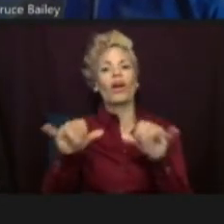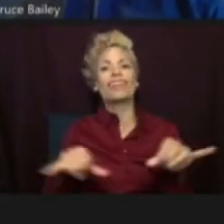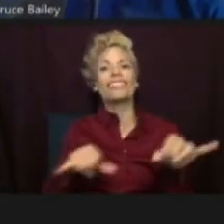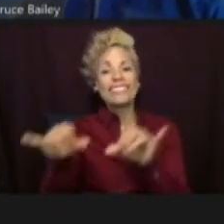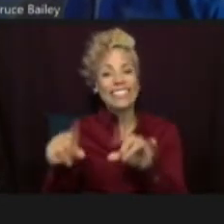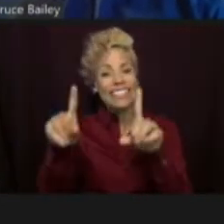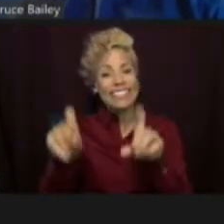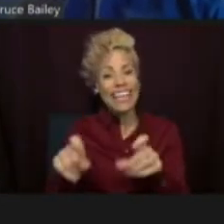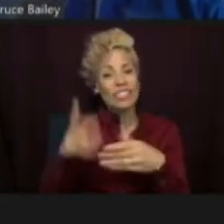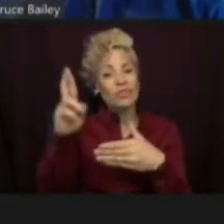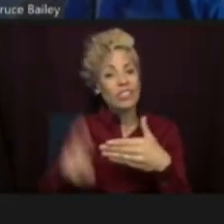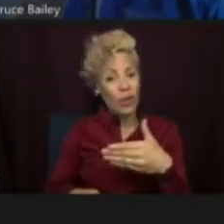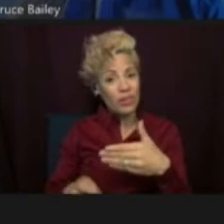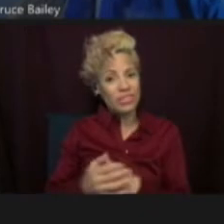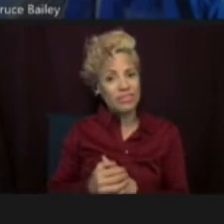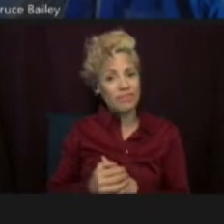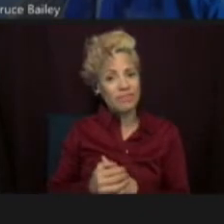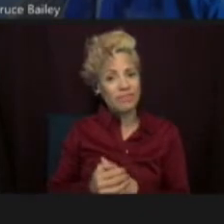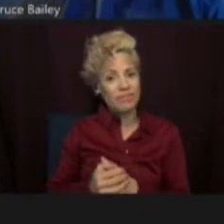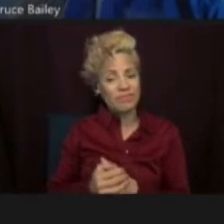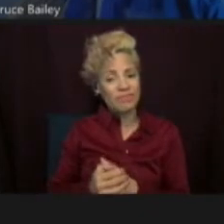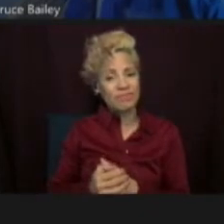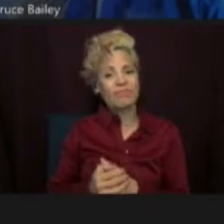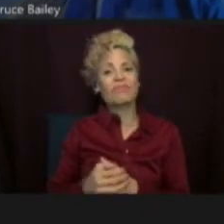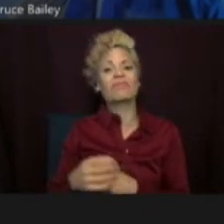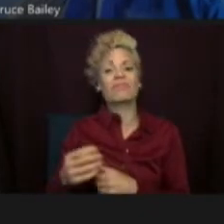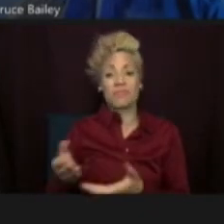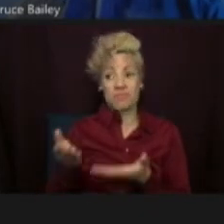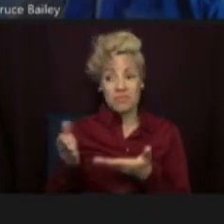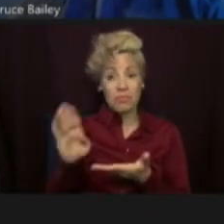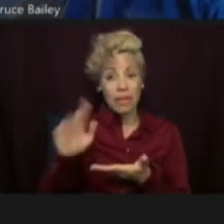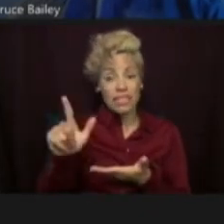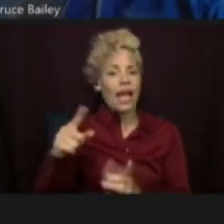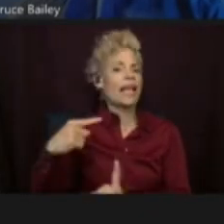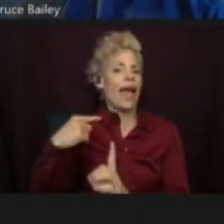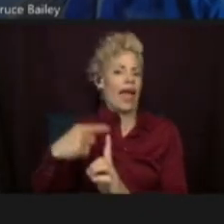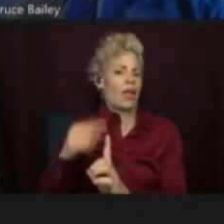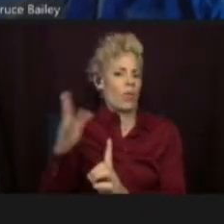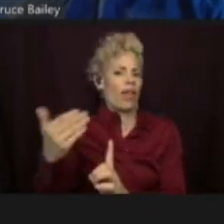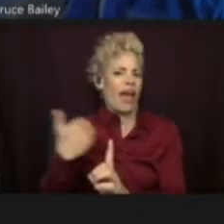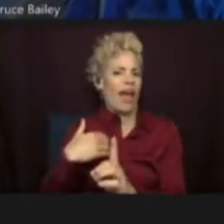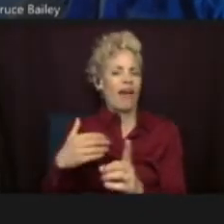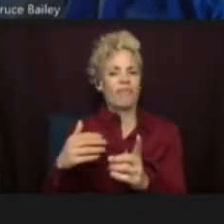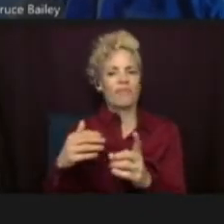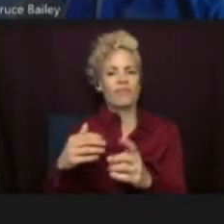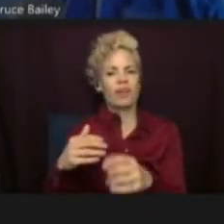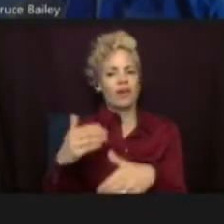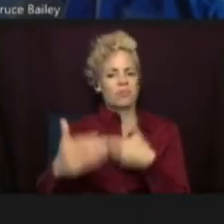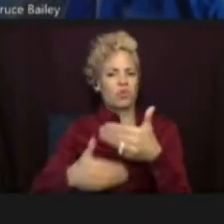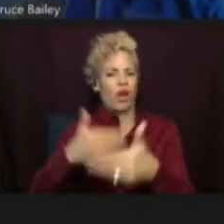In addition to the actual baseline, there will be a way to validate that test processes aligned to the baseline.